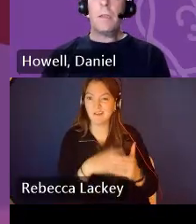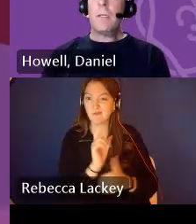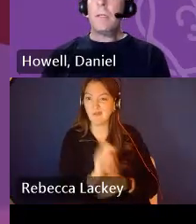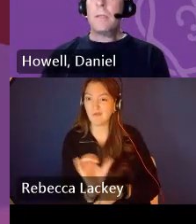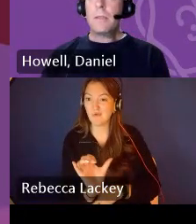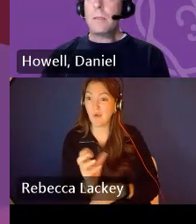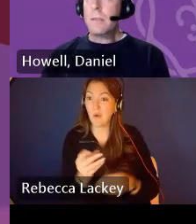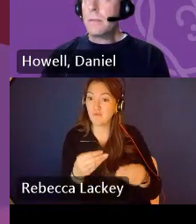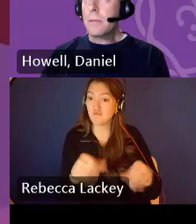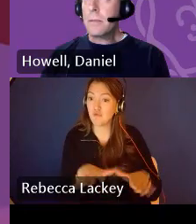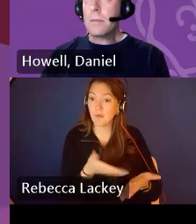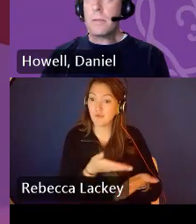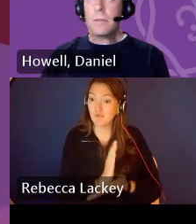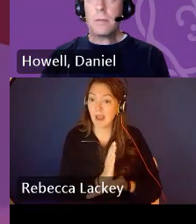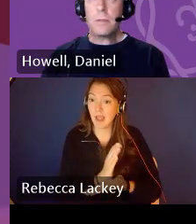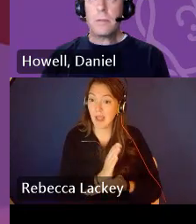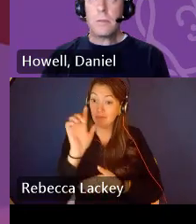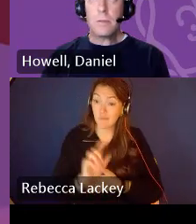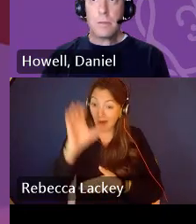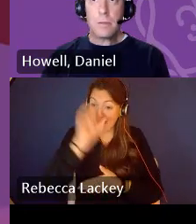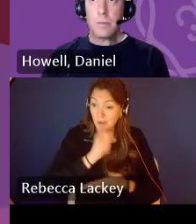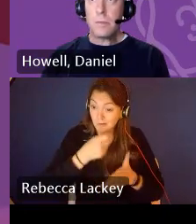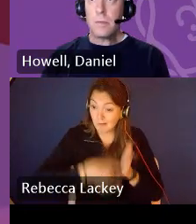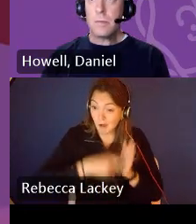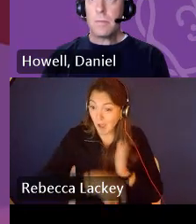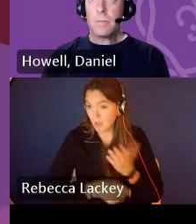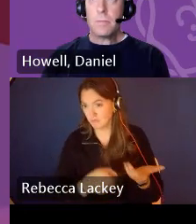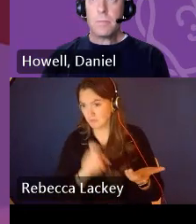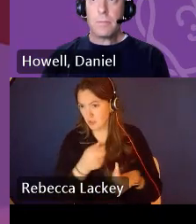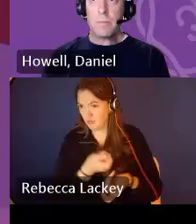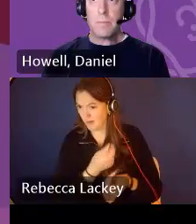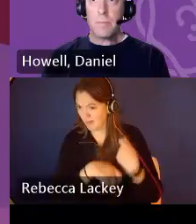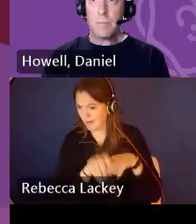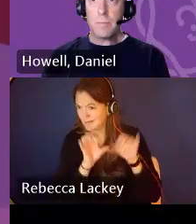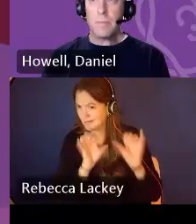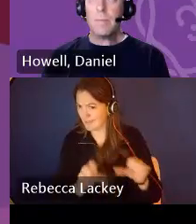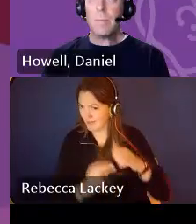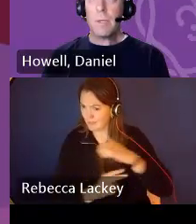property rights low estimated cost. Shouldn't this just be replacing the same bridge the same